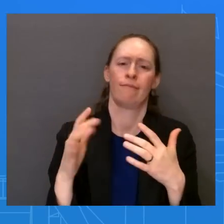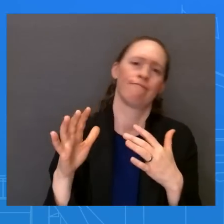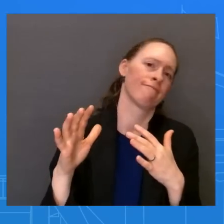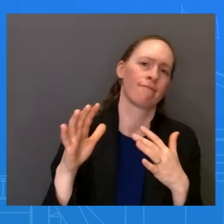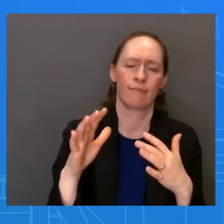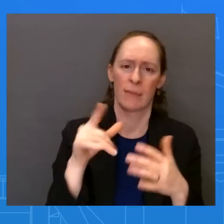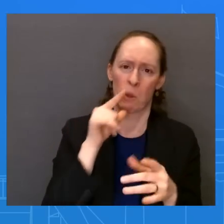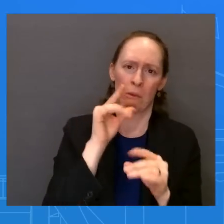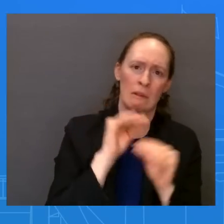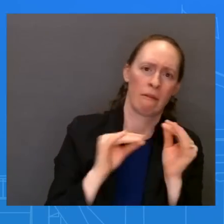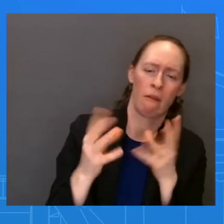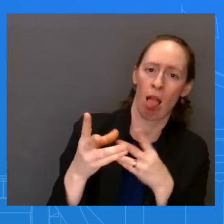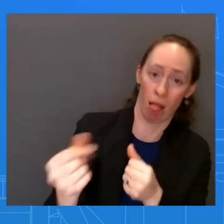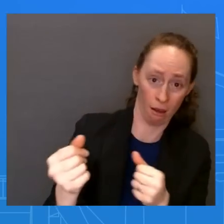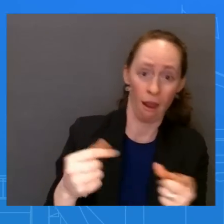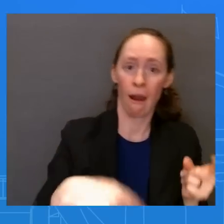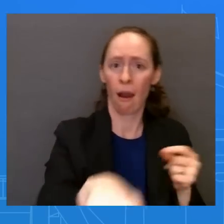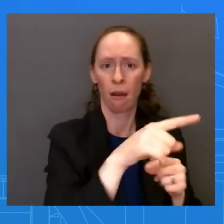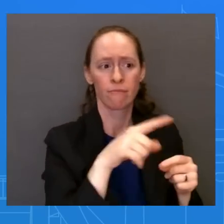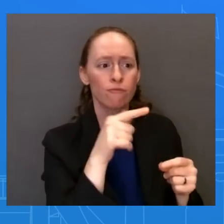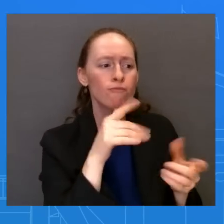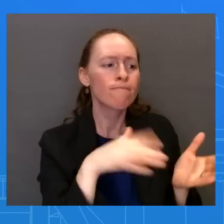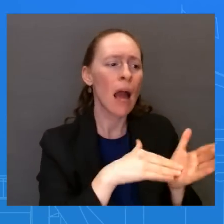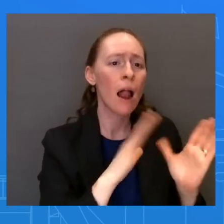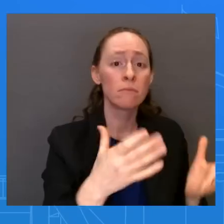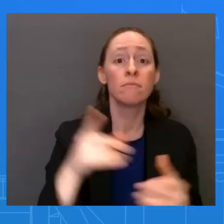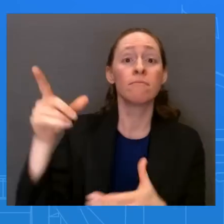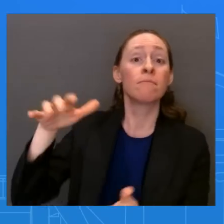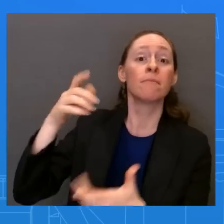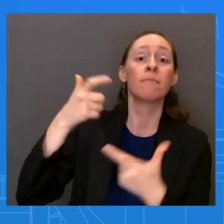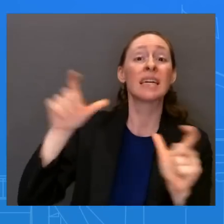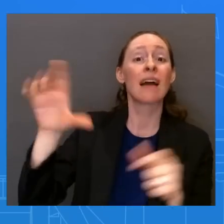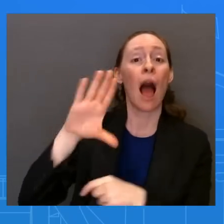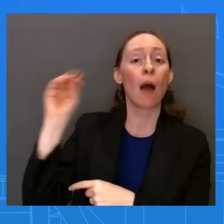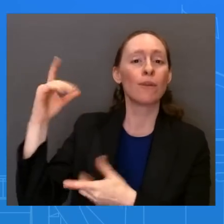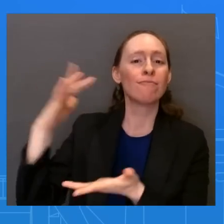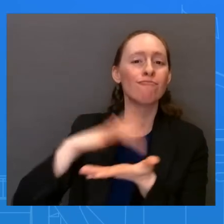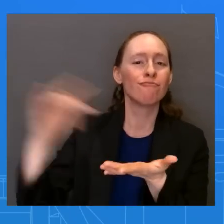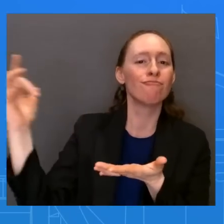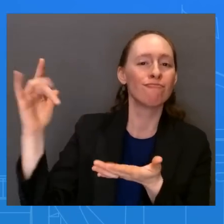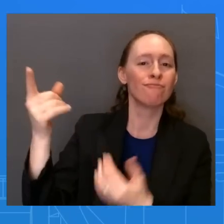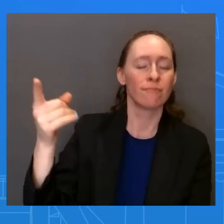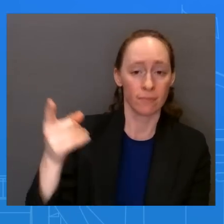and deprive Americans of relief at the pump. And they're threatening to kill millions of jobs